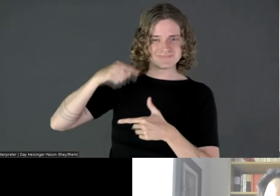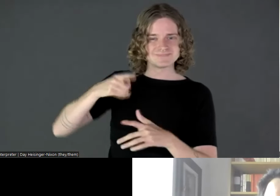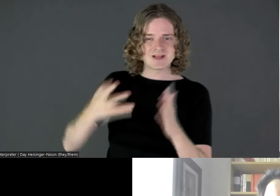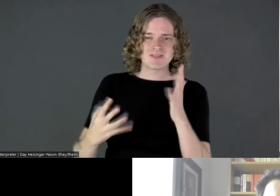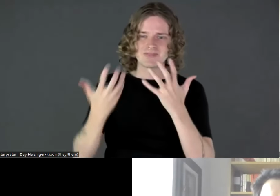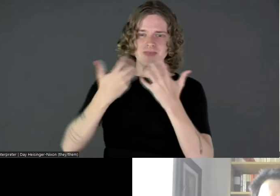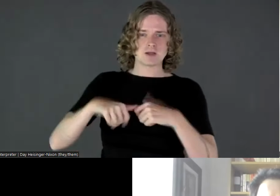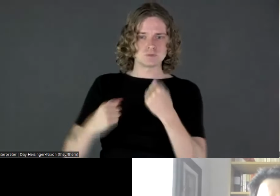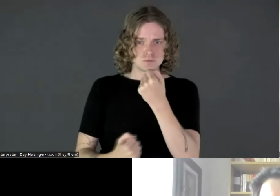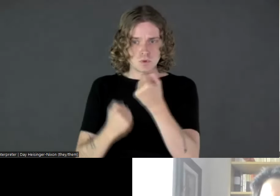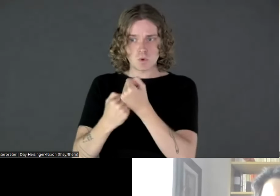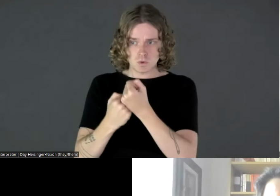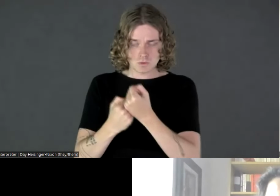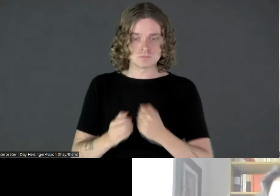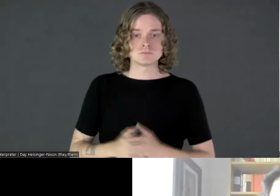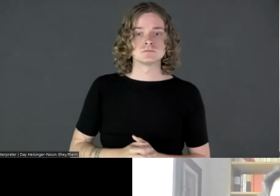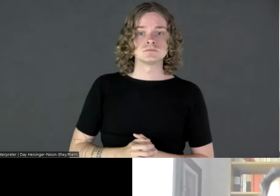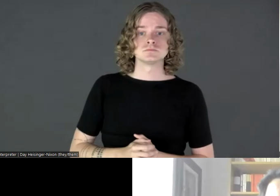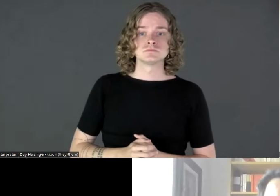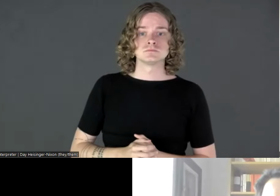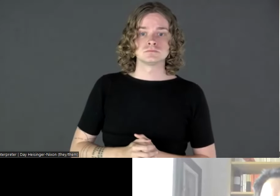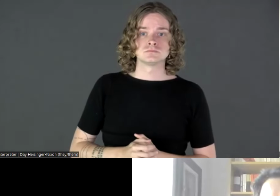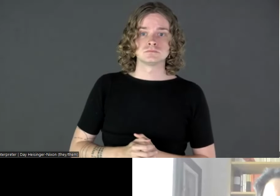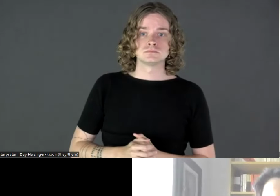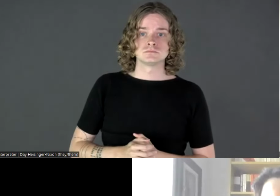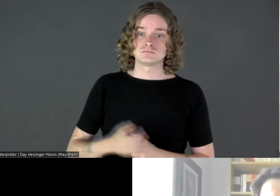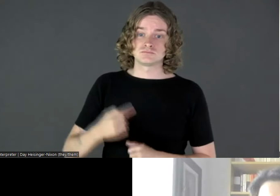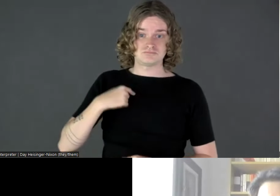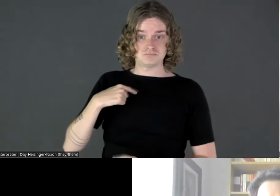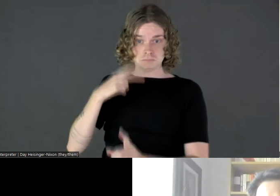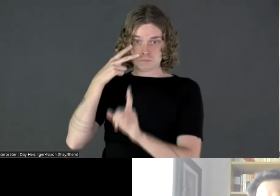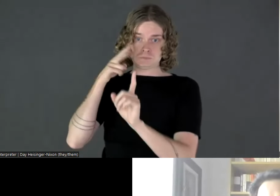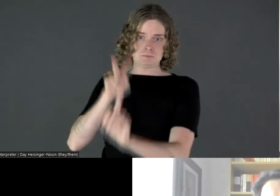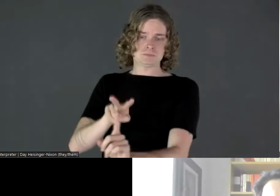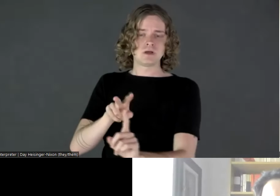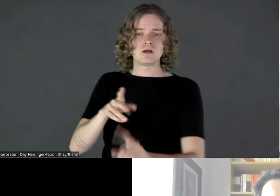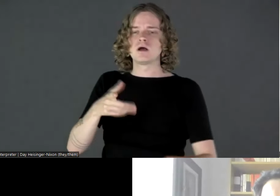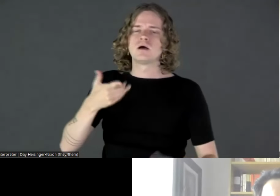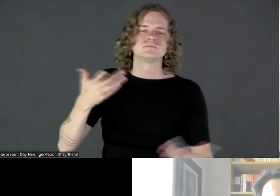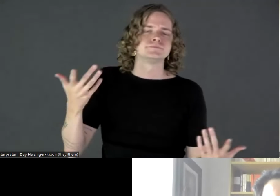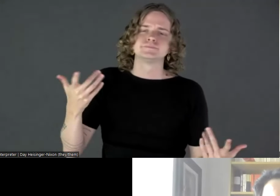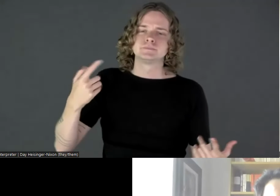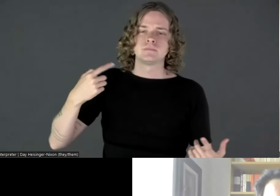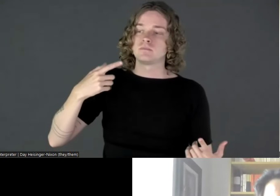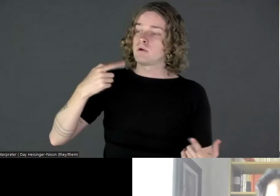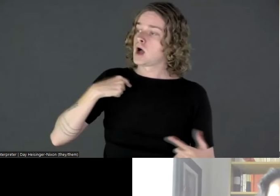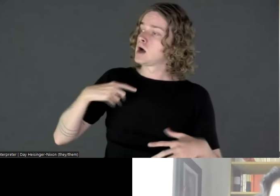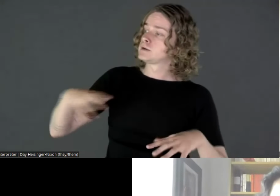It is not acceptable in my point of view to say there are no funds. We know resourcing